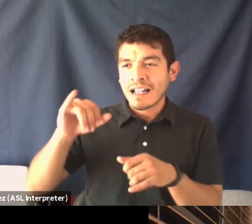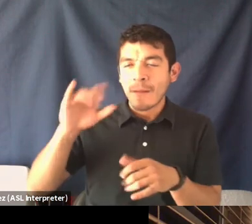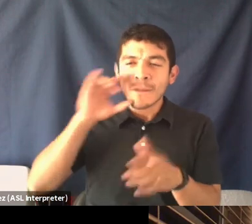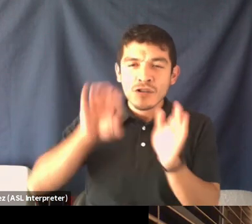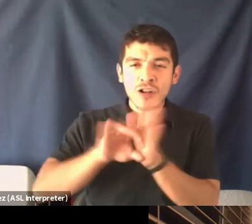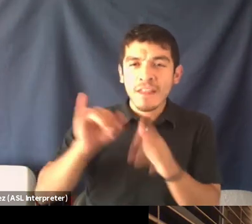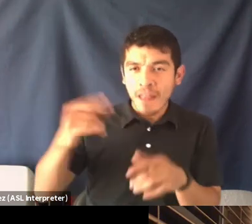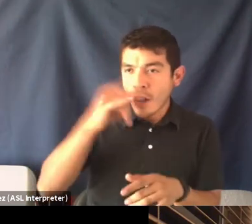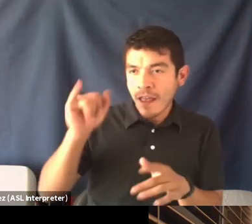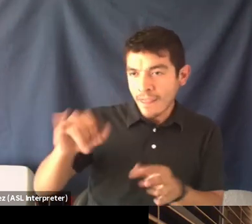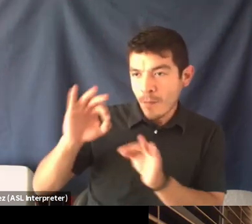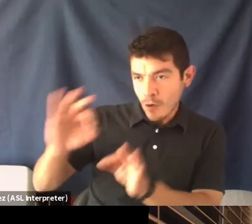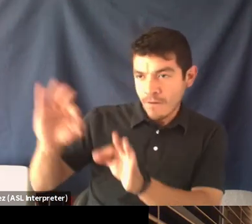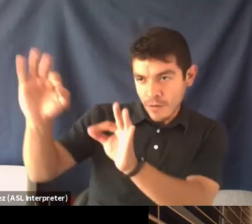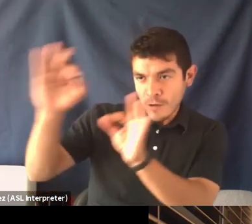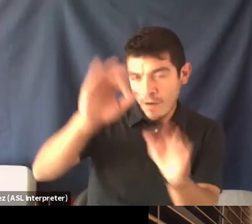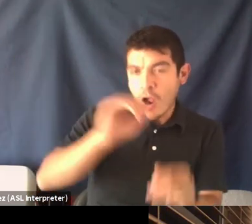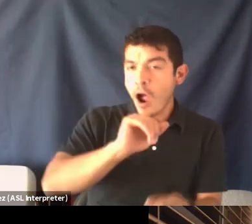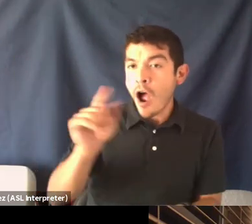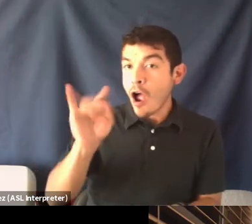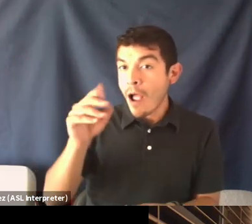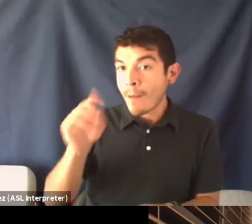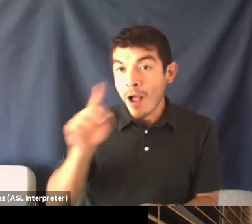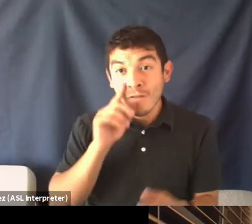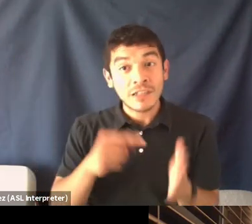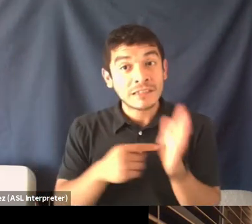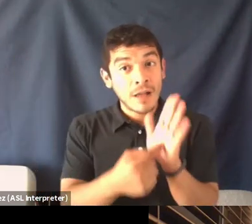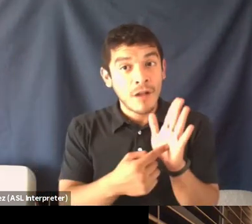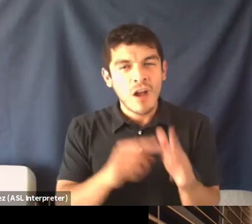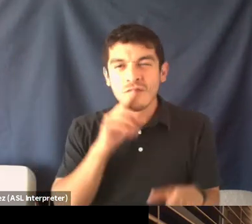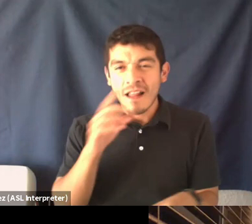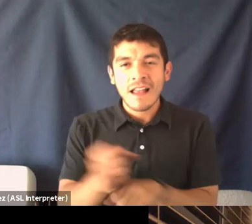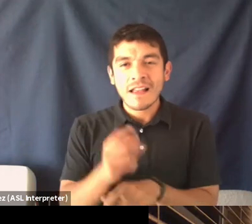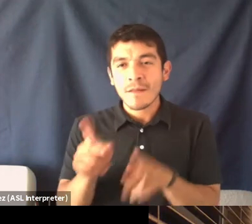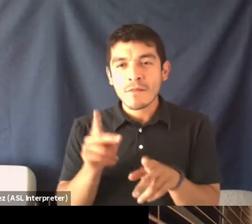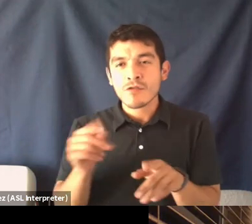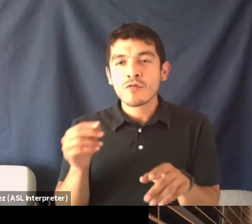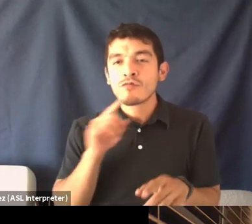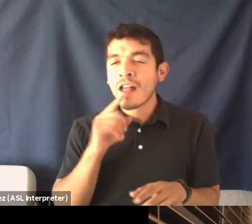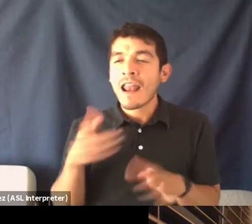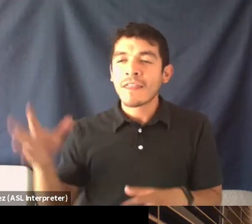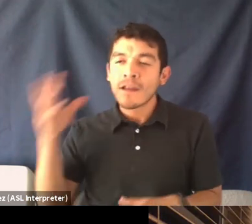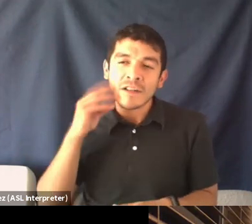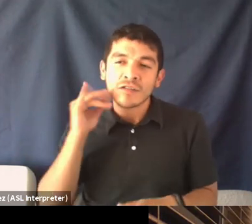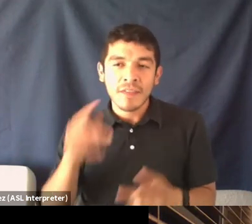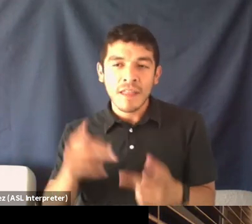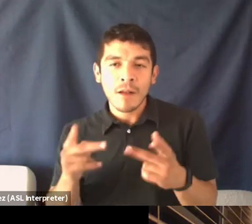that are all shot on tripod, for example. And really get people in and kind of let them experience the place for themselves.